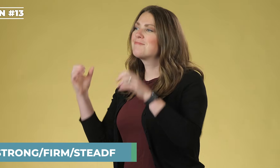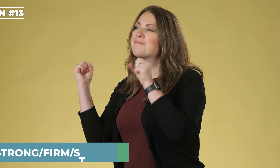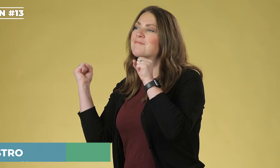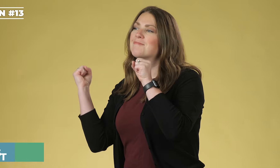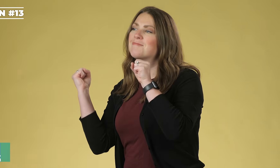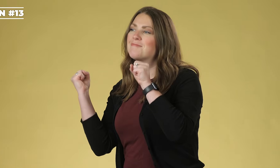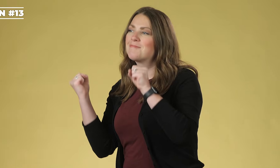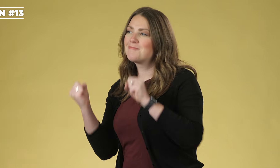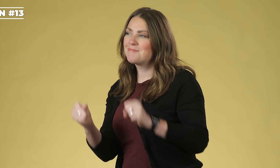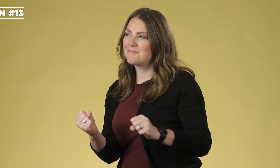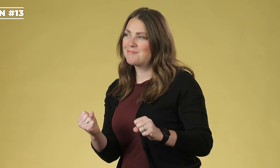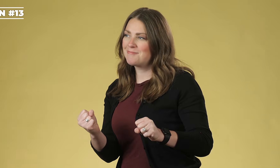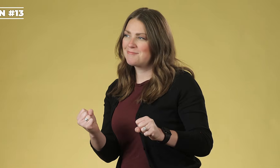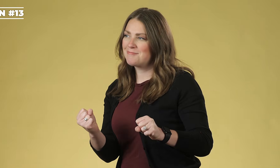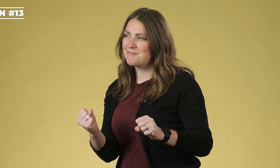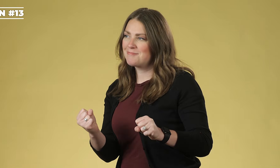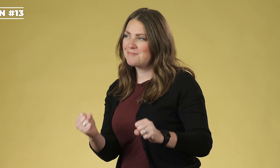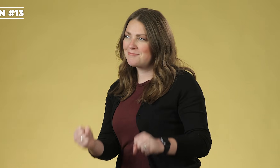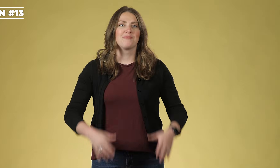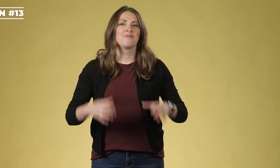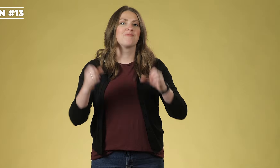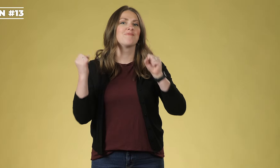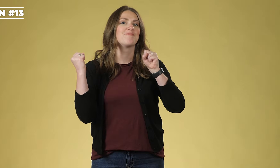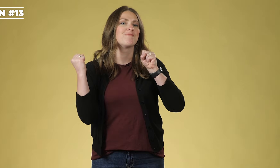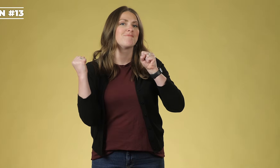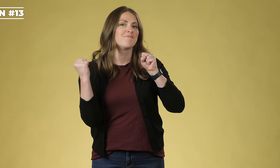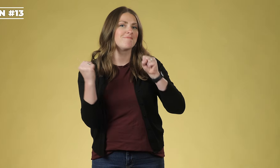You're bringing your arms across your body like you're holding on to